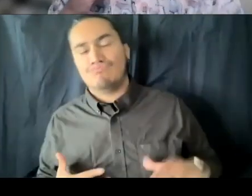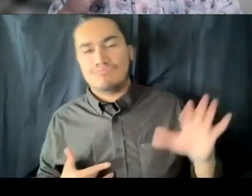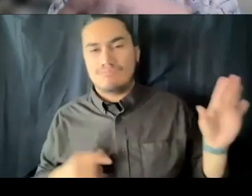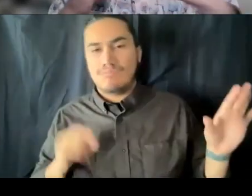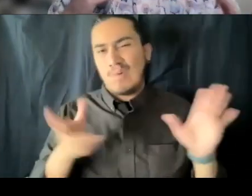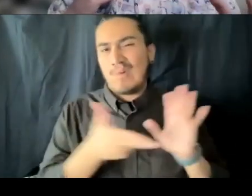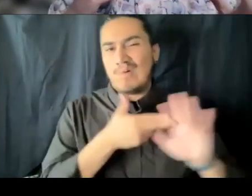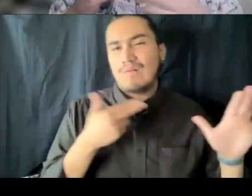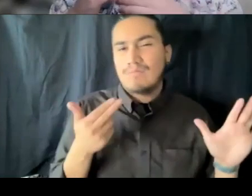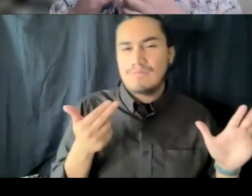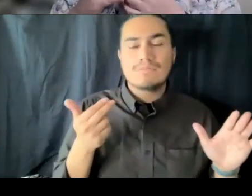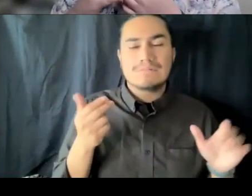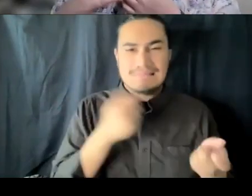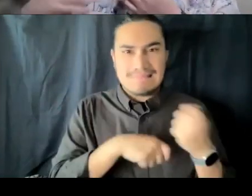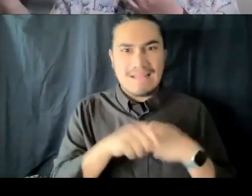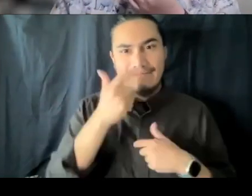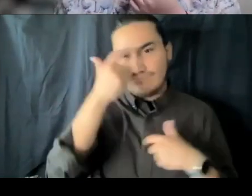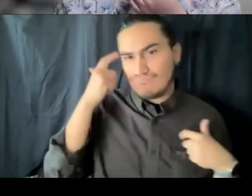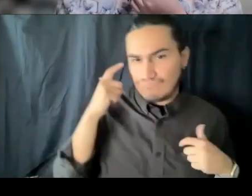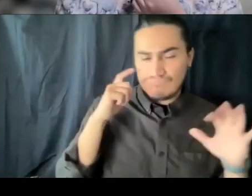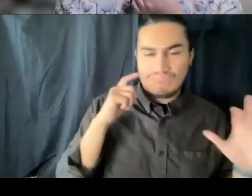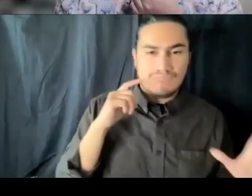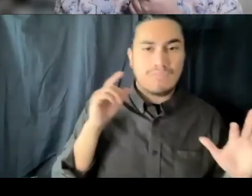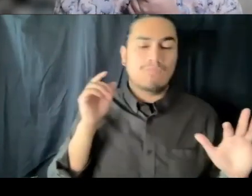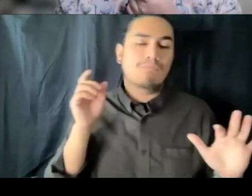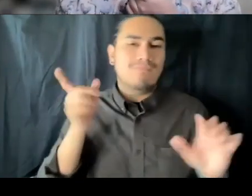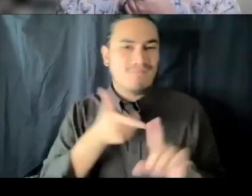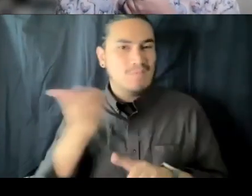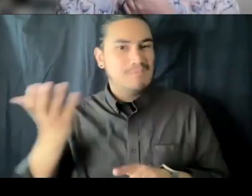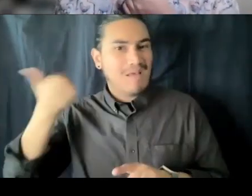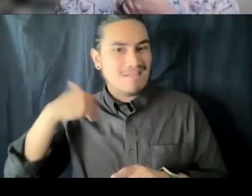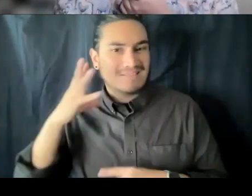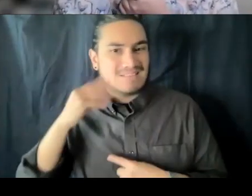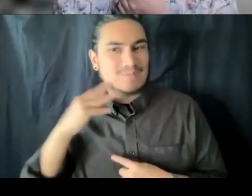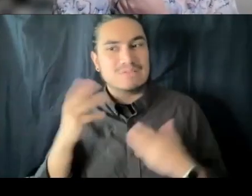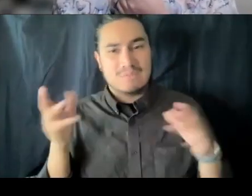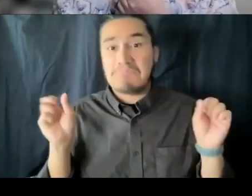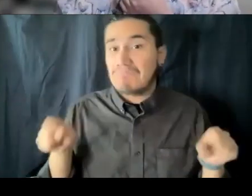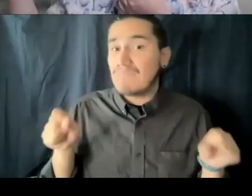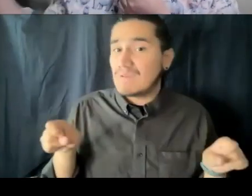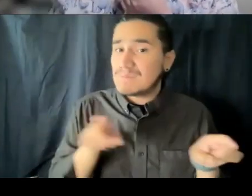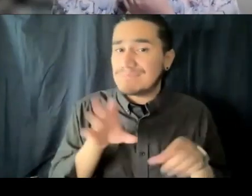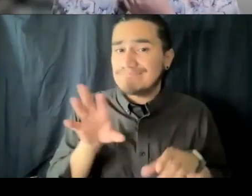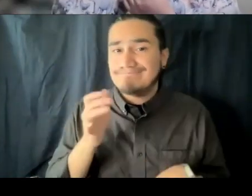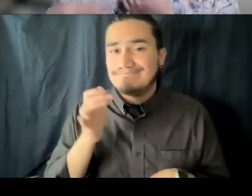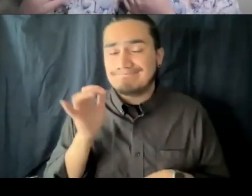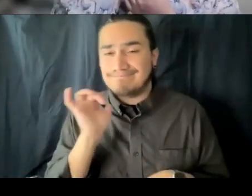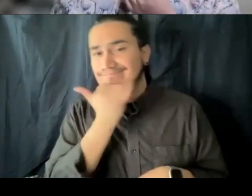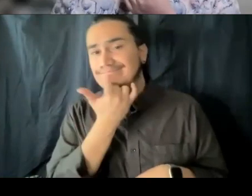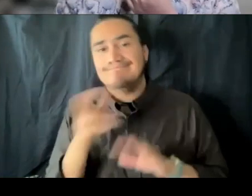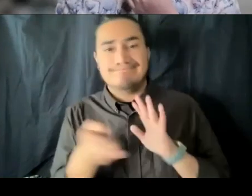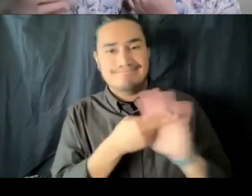before somebody knew about the past experiences. And a lot of people don't have access